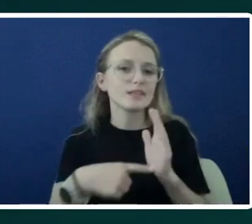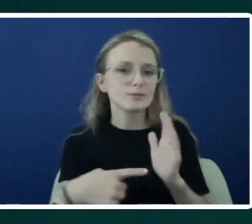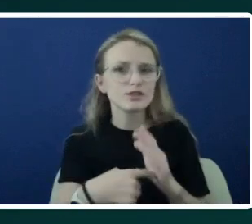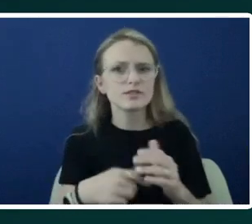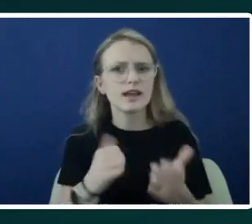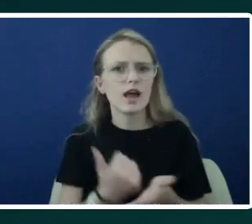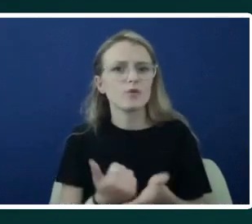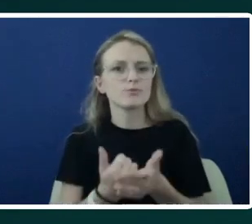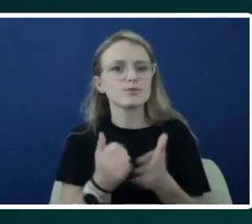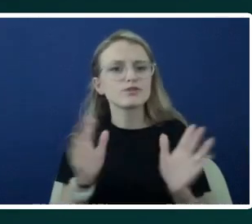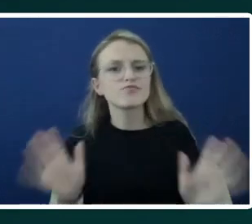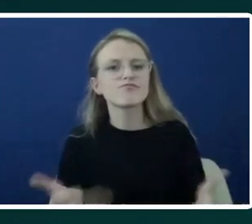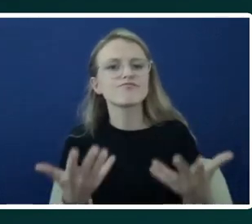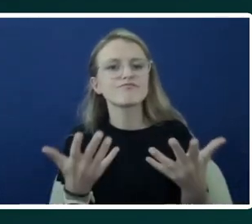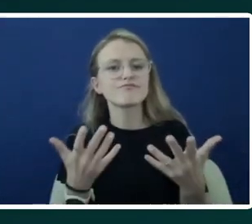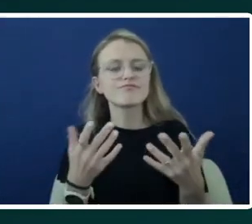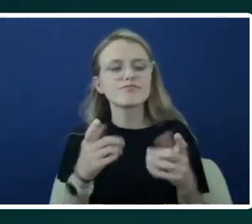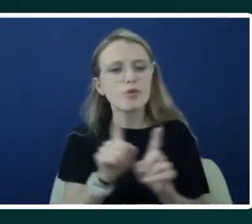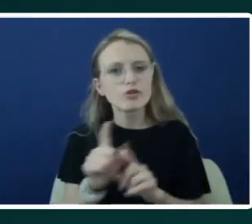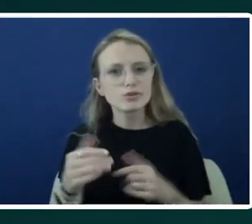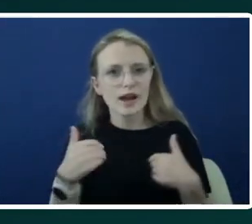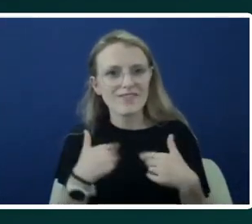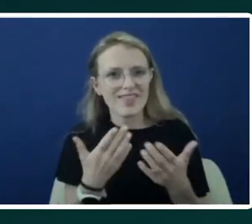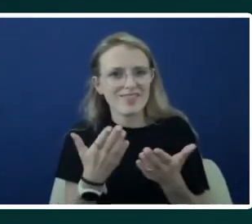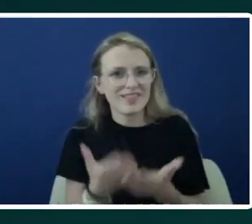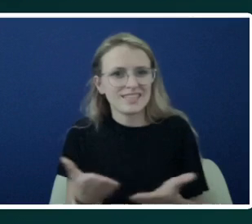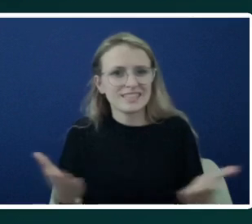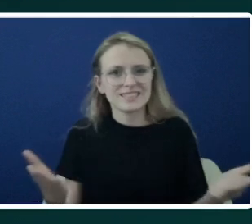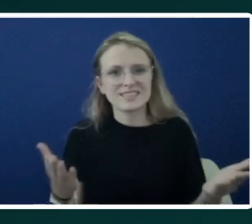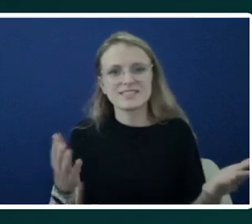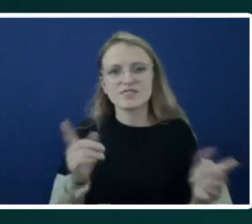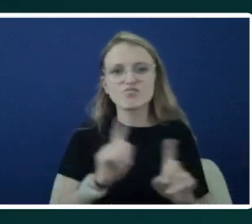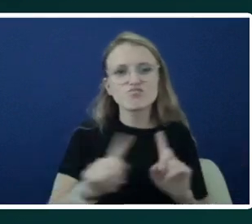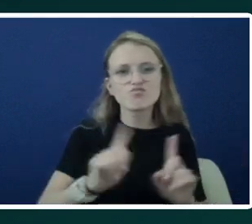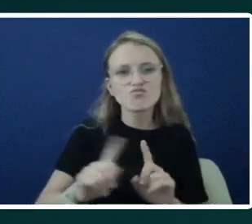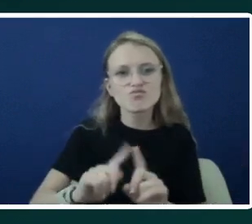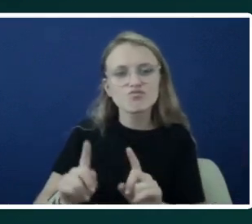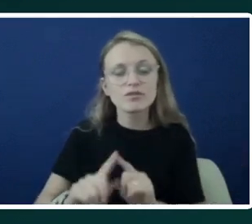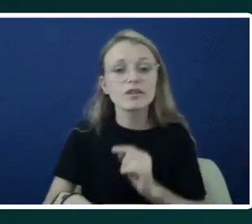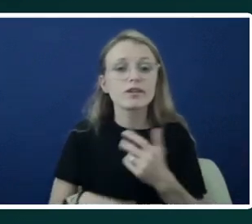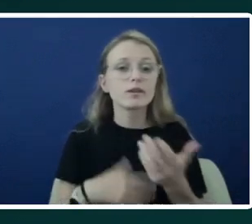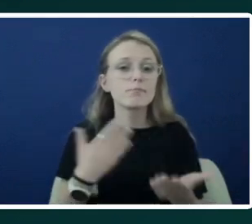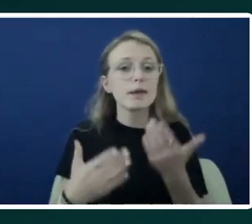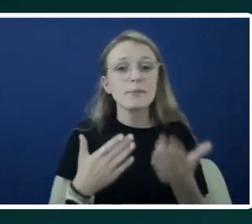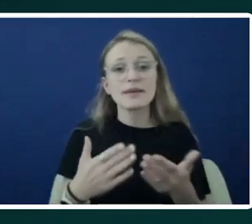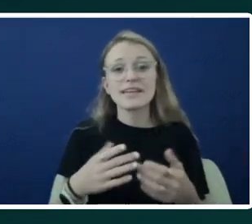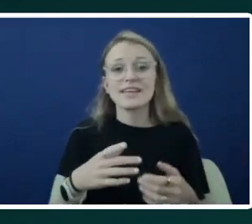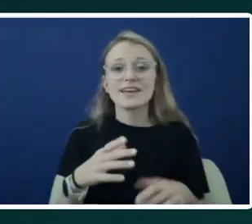There are artifacts of all -- objects of all kinds. So, everything from marionettes that